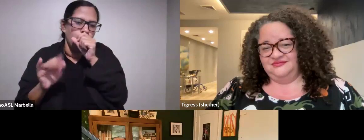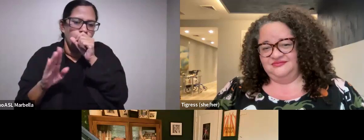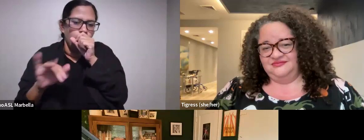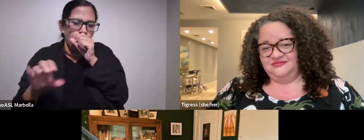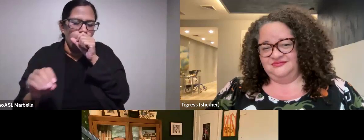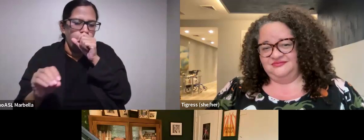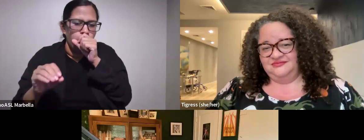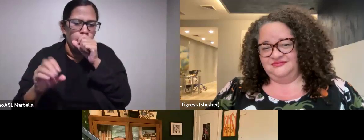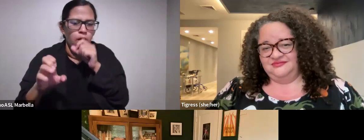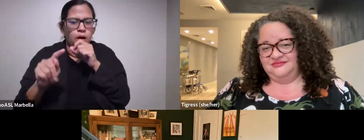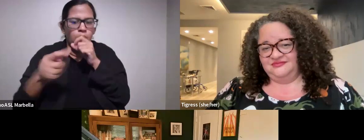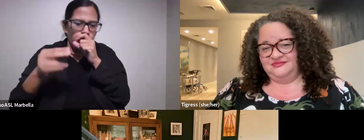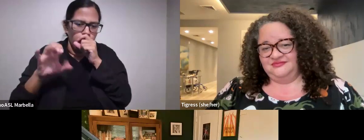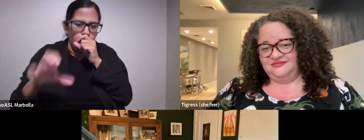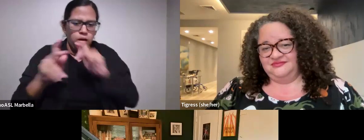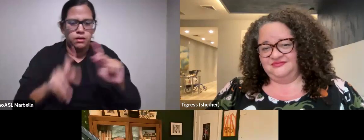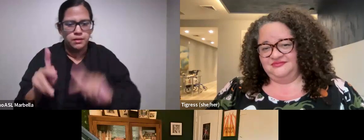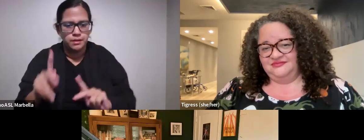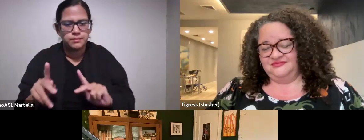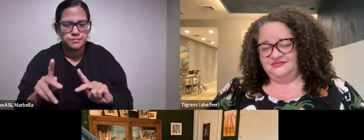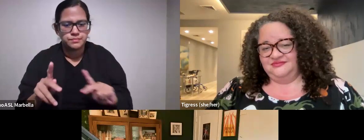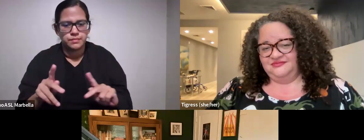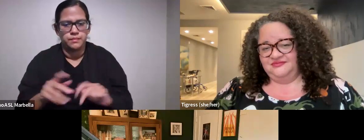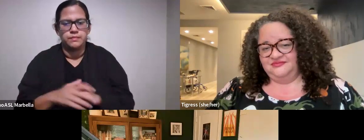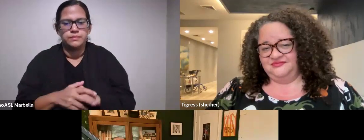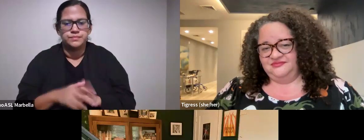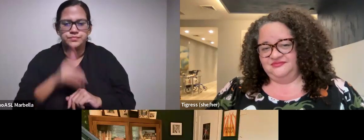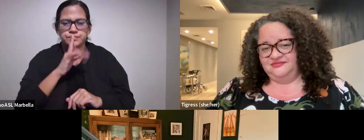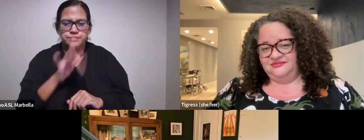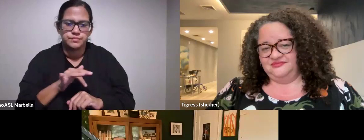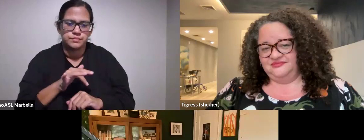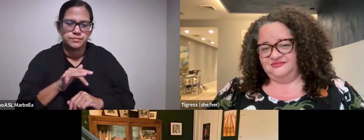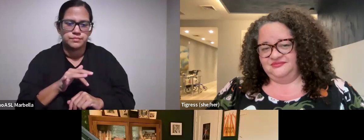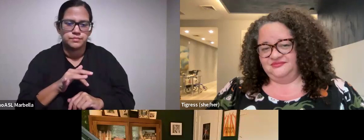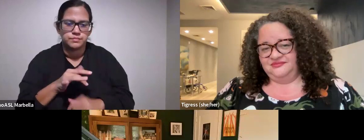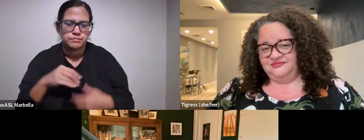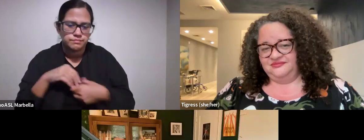people who have really gone in deep. I'm thinking of Eric Olson's book Fat Politics,